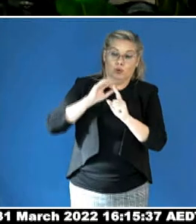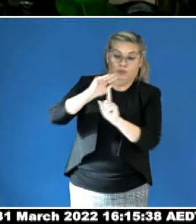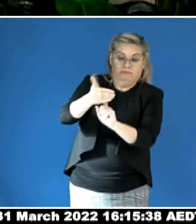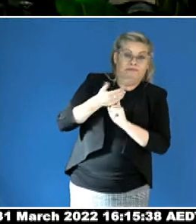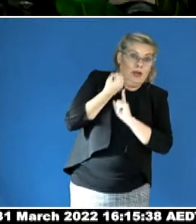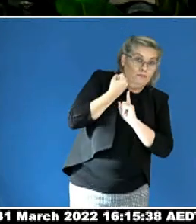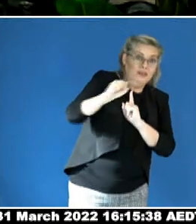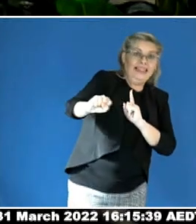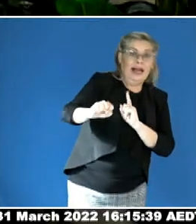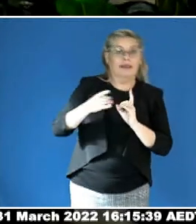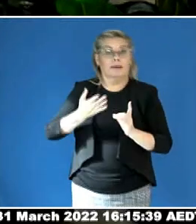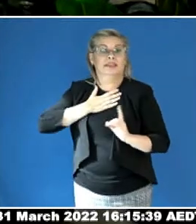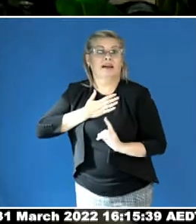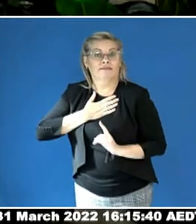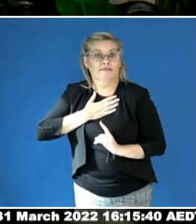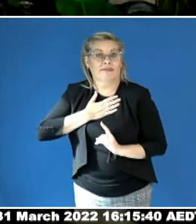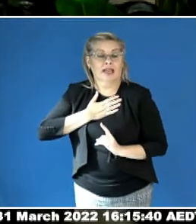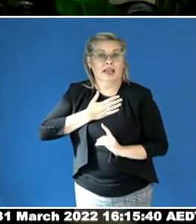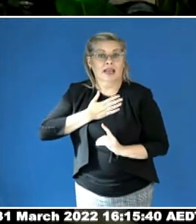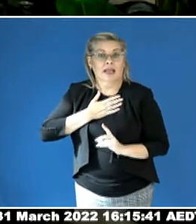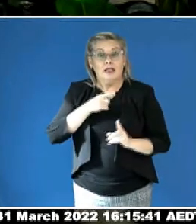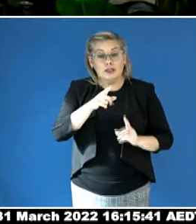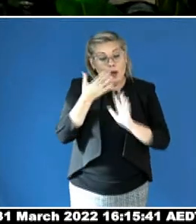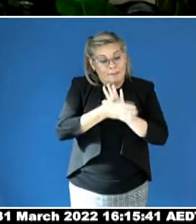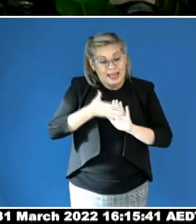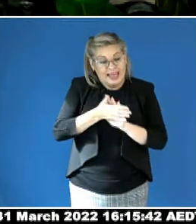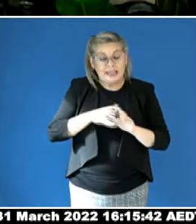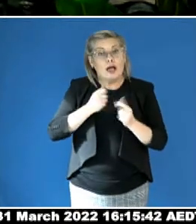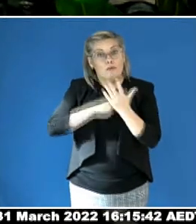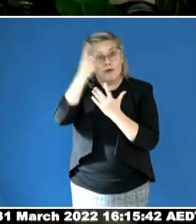These programs need to be co-designed by the autistic community throughout every phase of